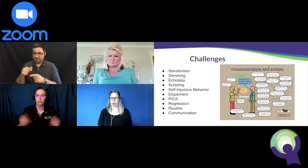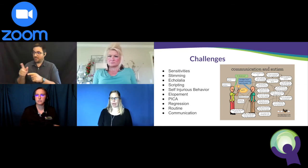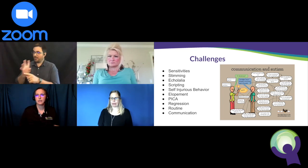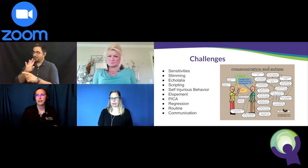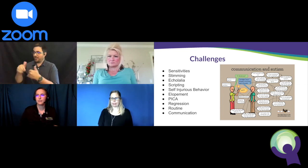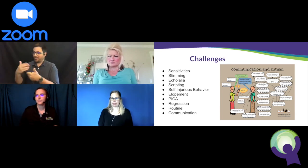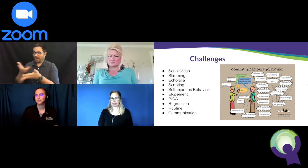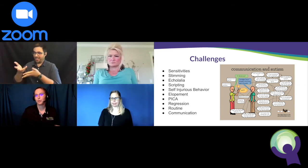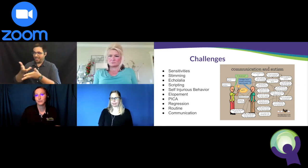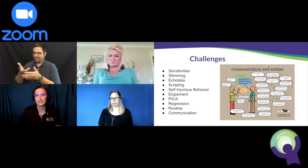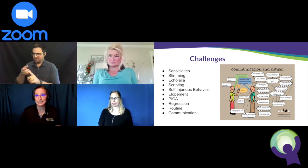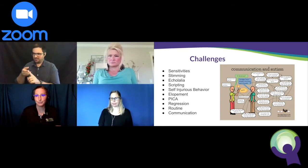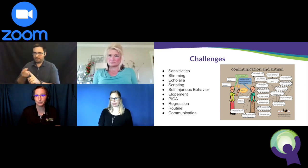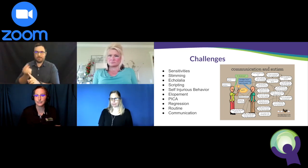I have a perfect example of this. My son.